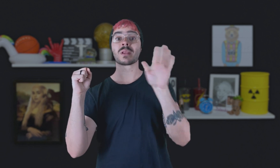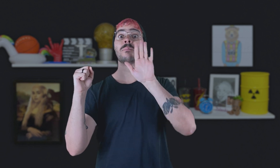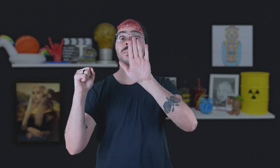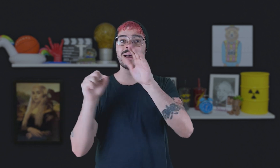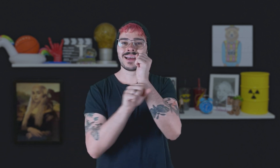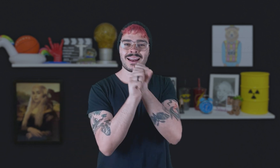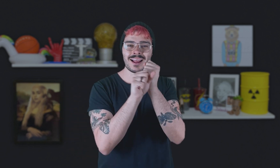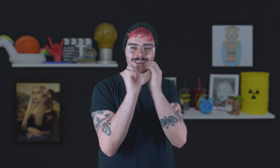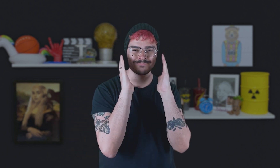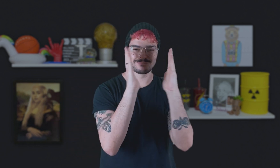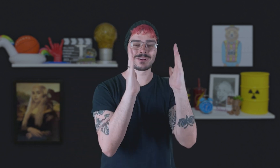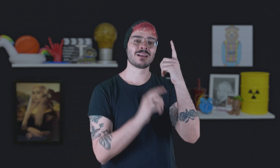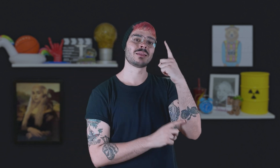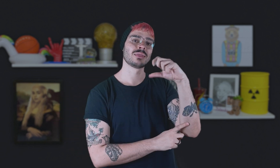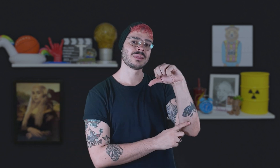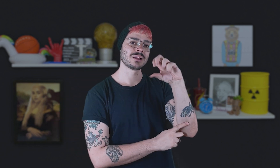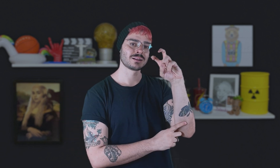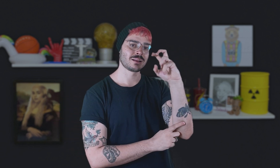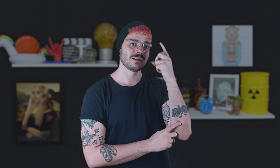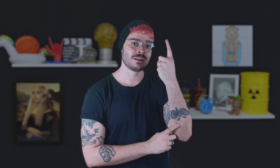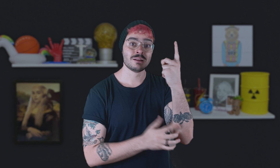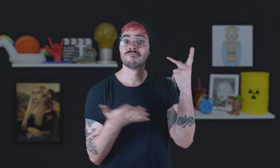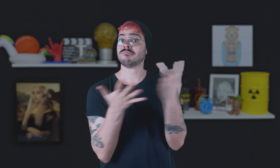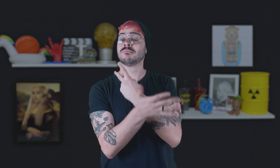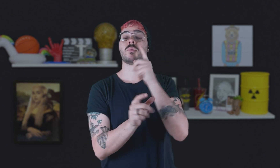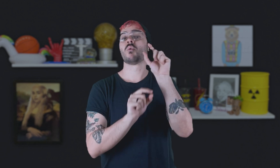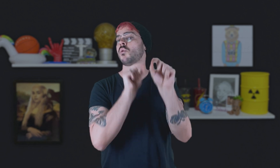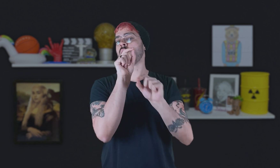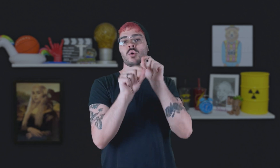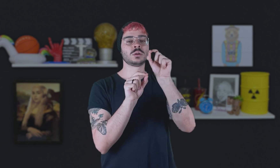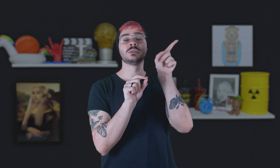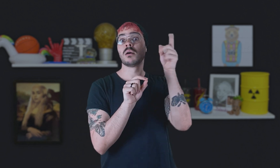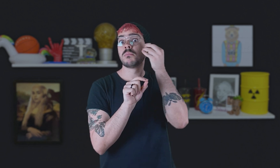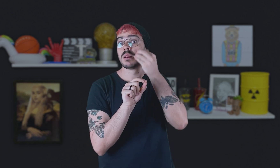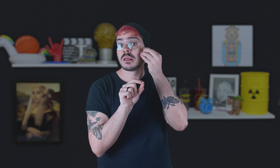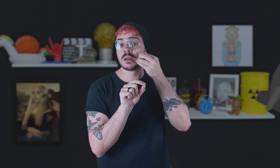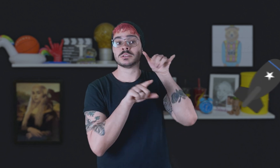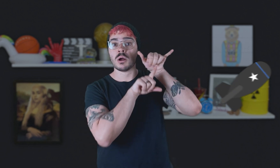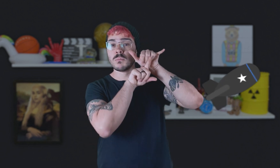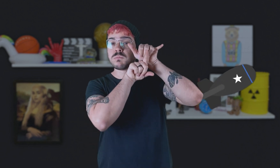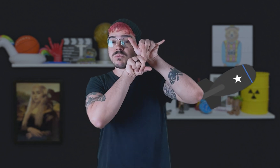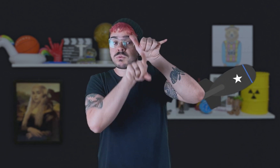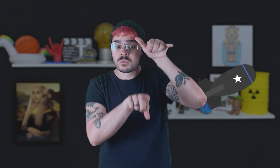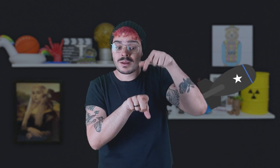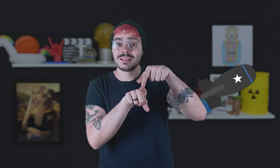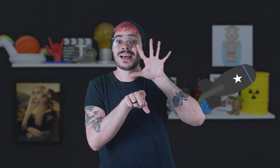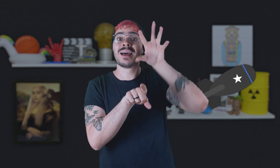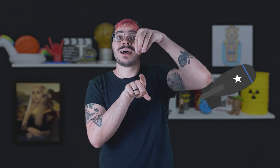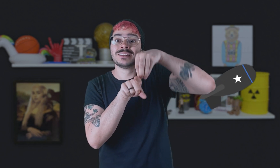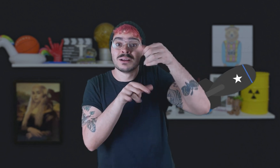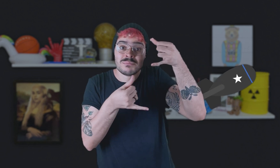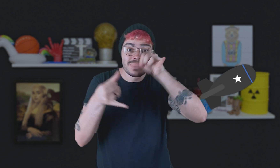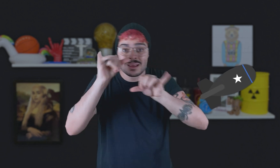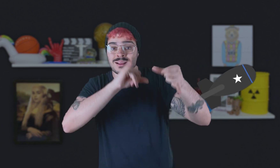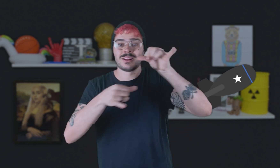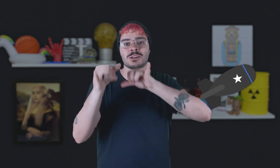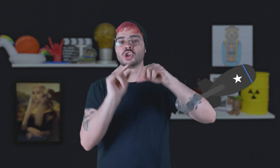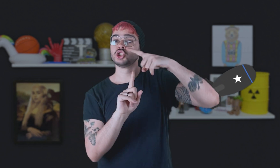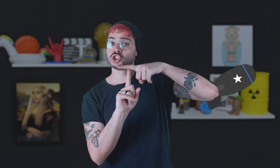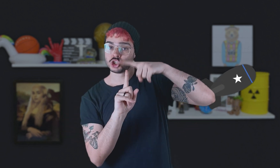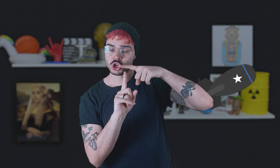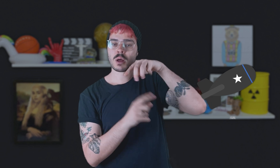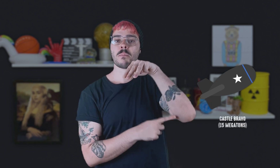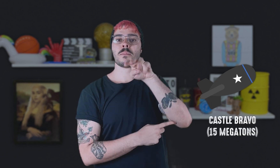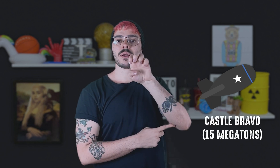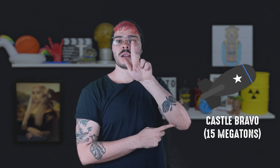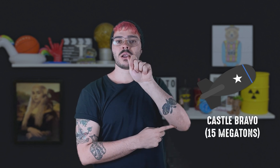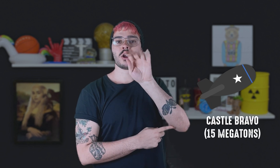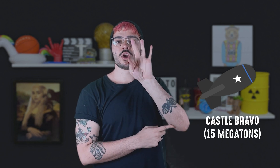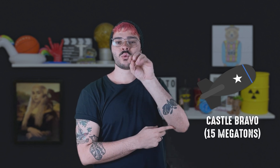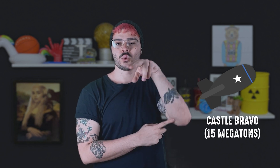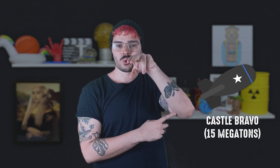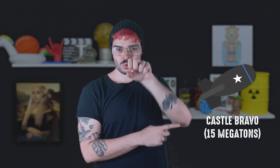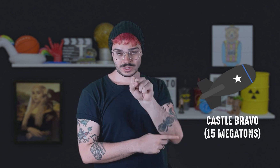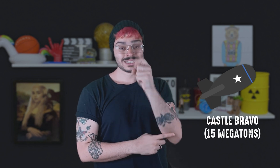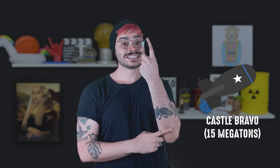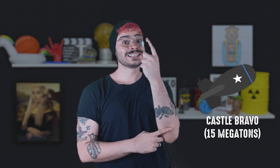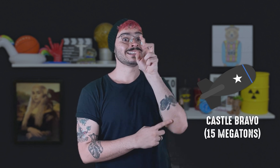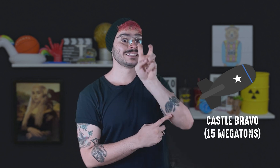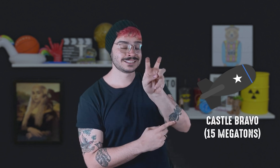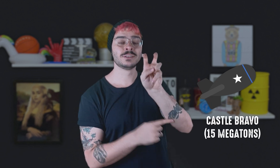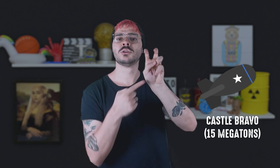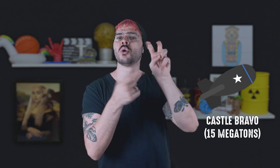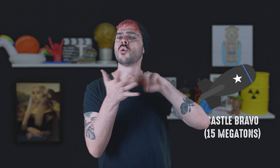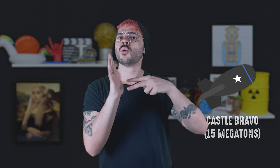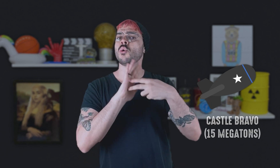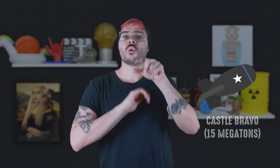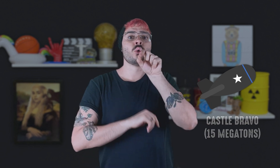starting in 1951, tests were carried out of a 15 megaton bomb,